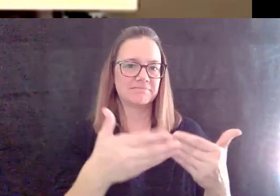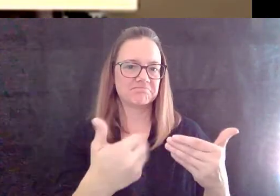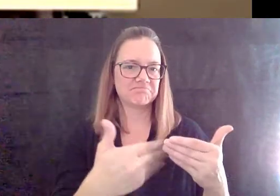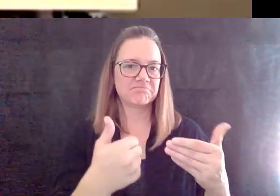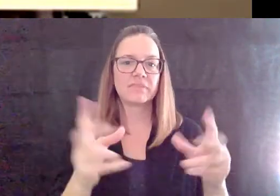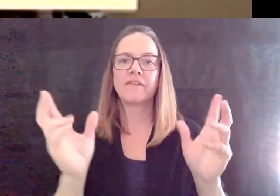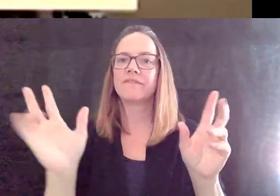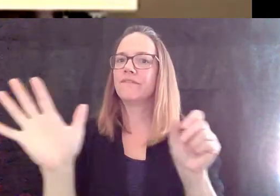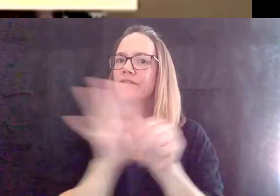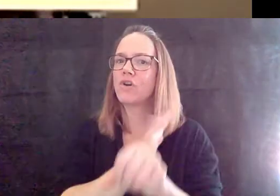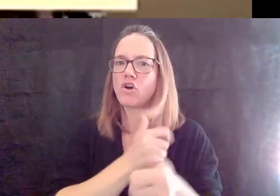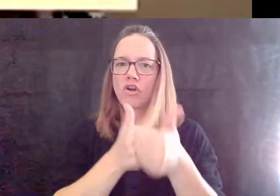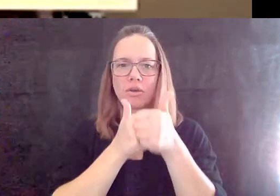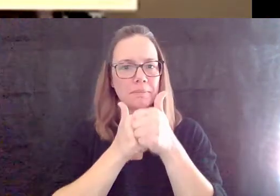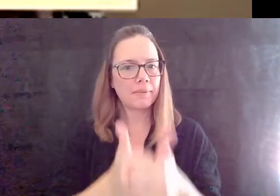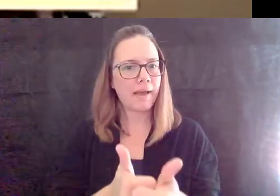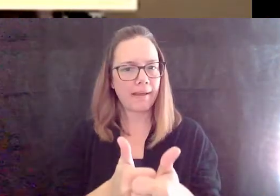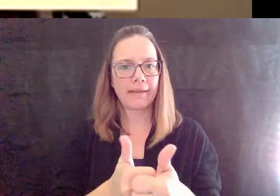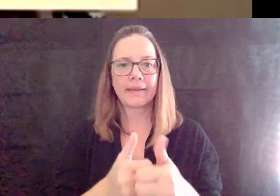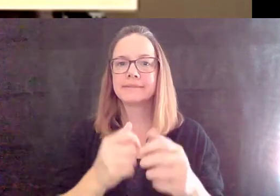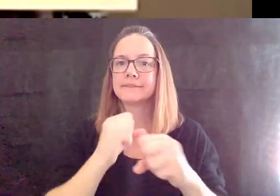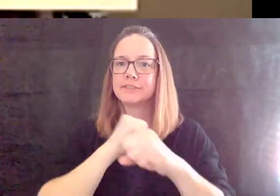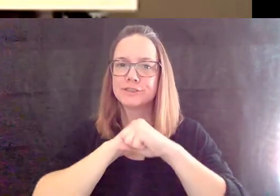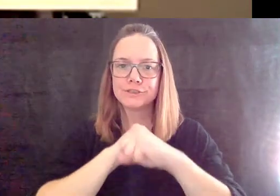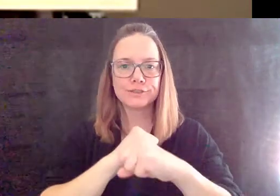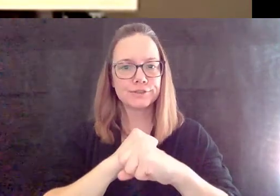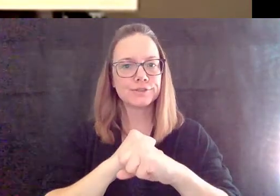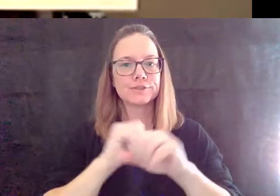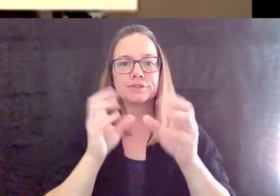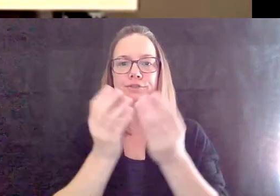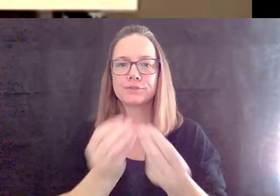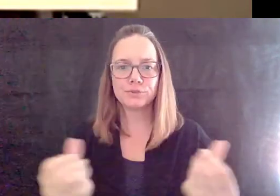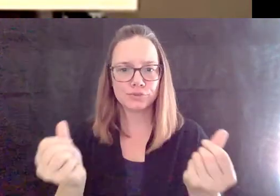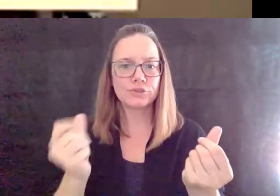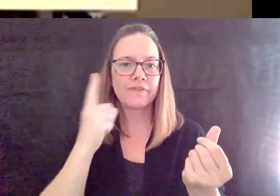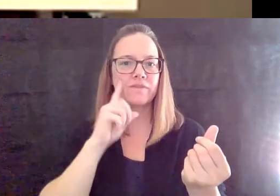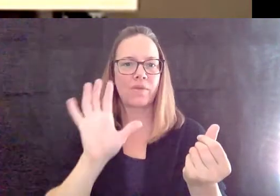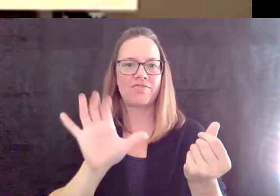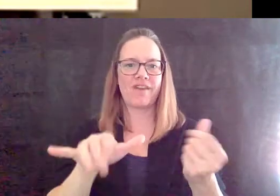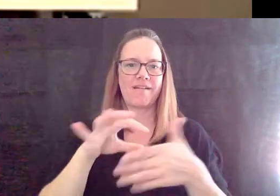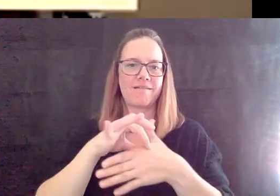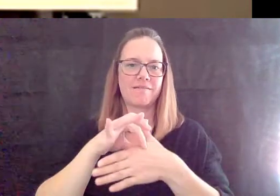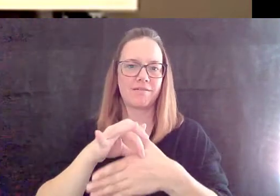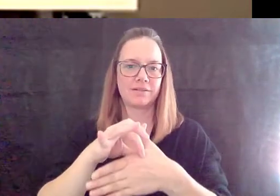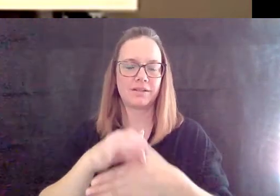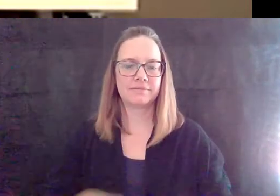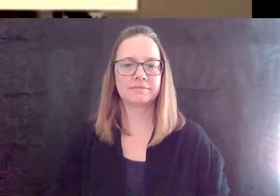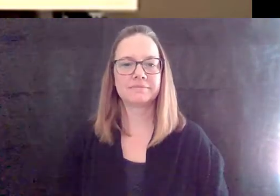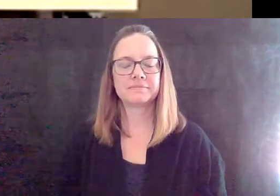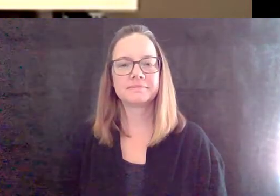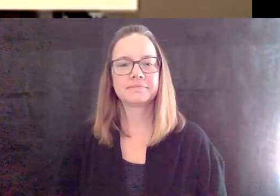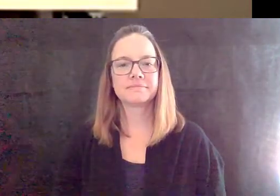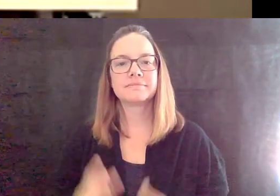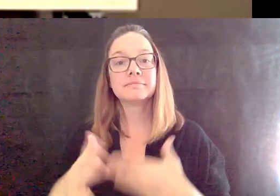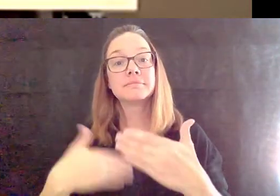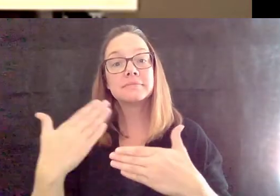a fully compliant, secure solution for delivering that content. The next thing I want to show you